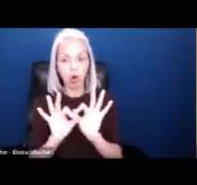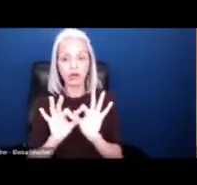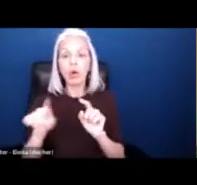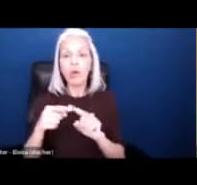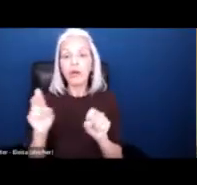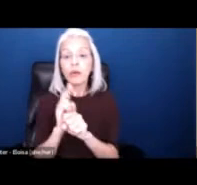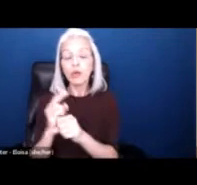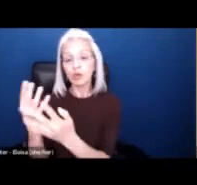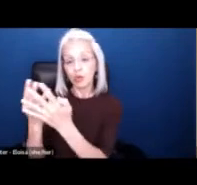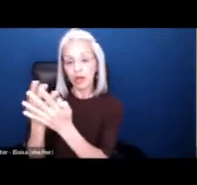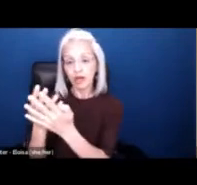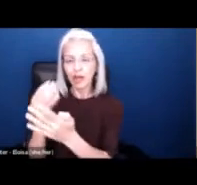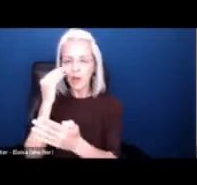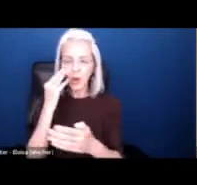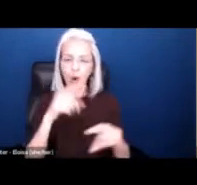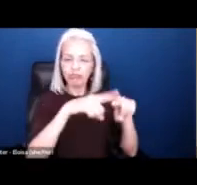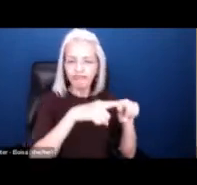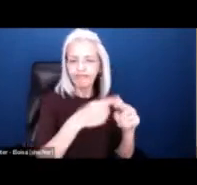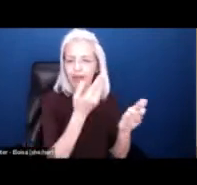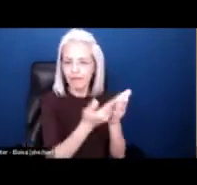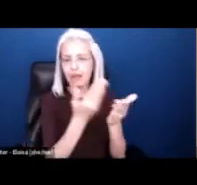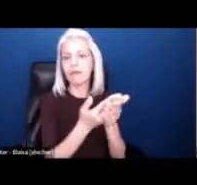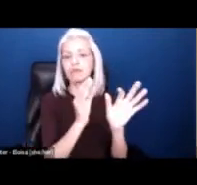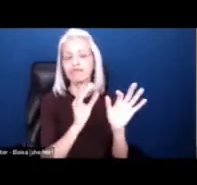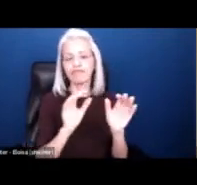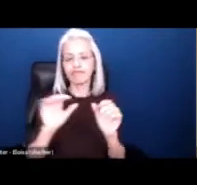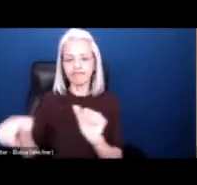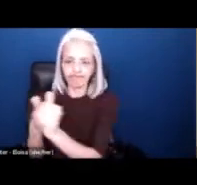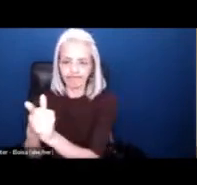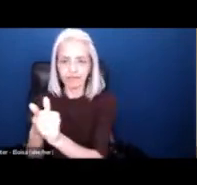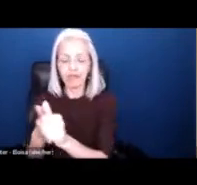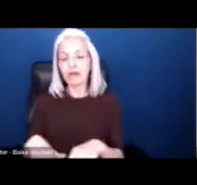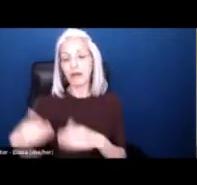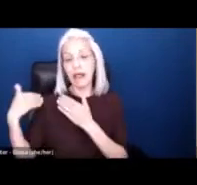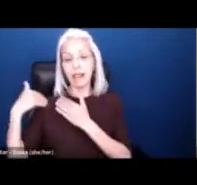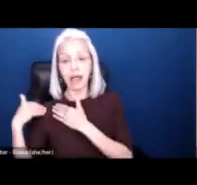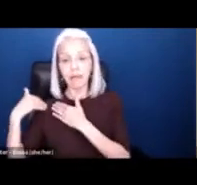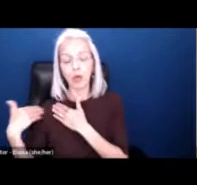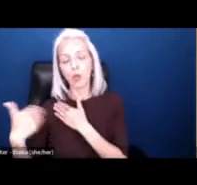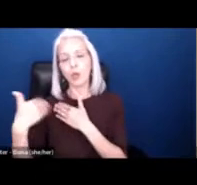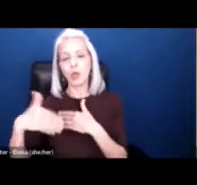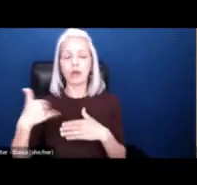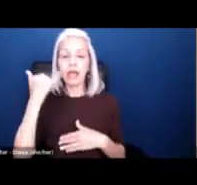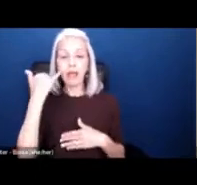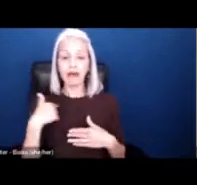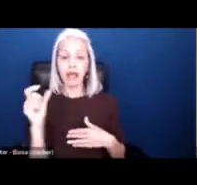that this has been looked at in the screener using reliability is just the you know, if I asked again, when I get the same